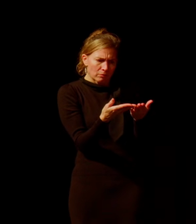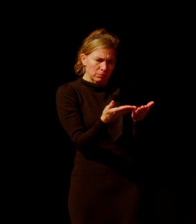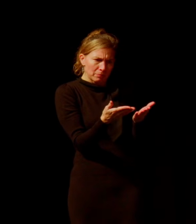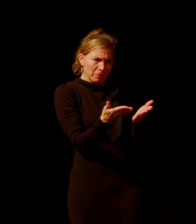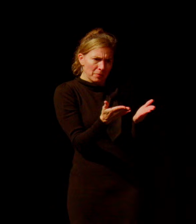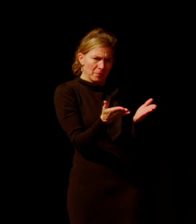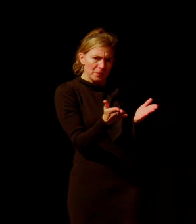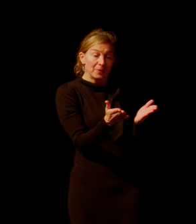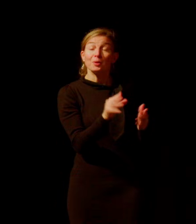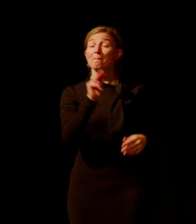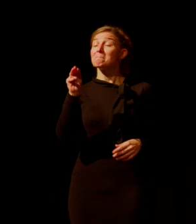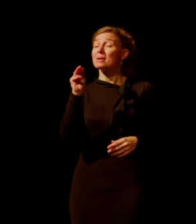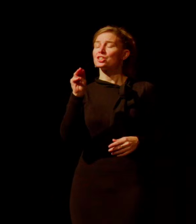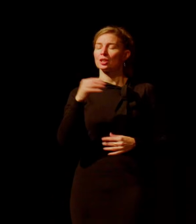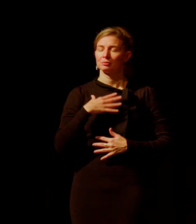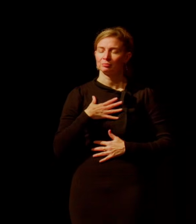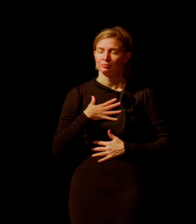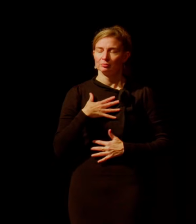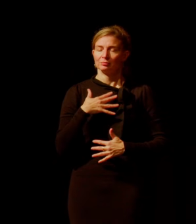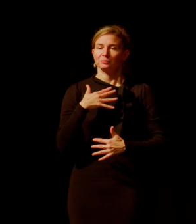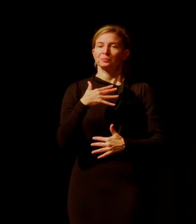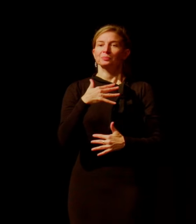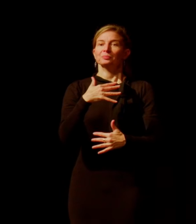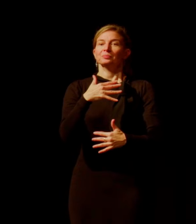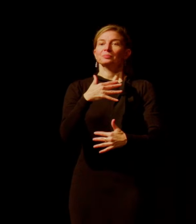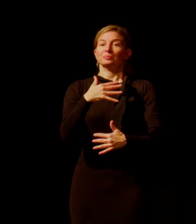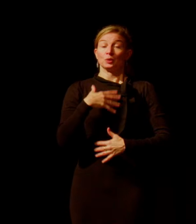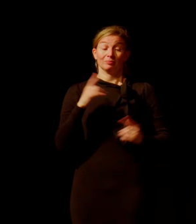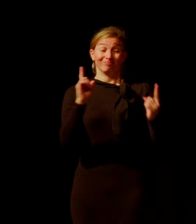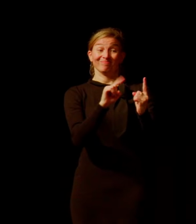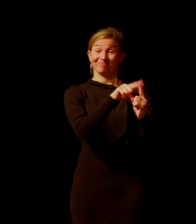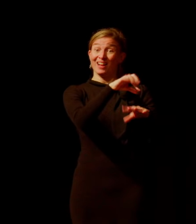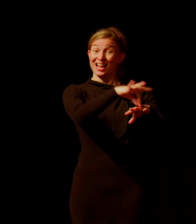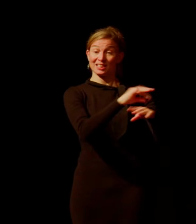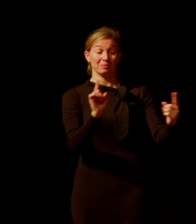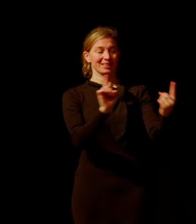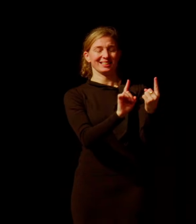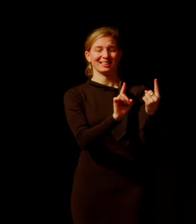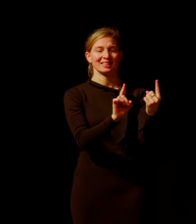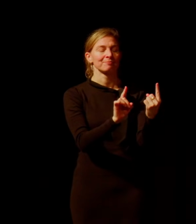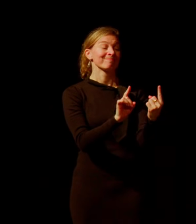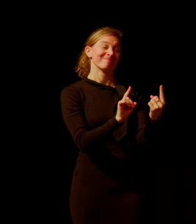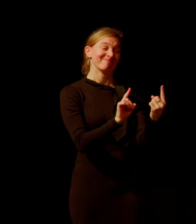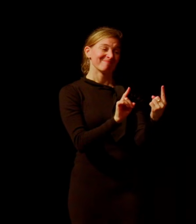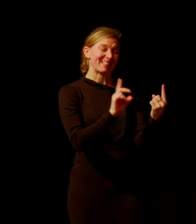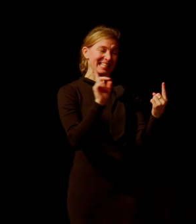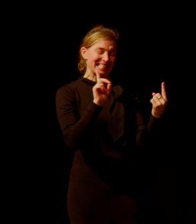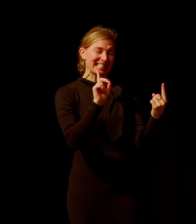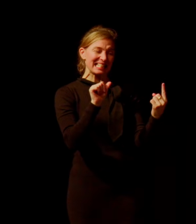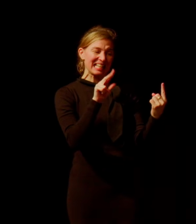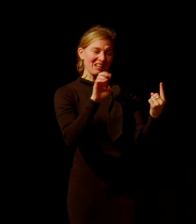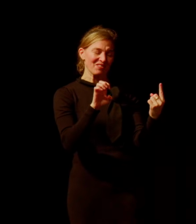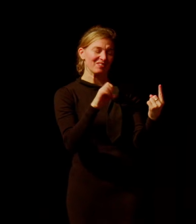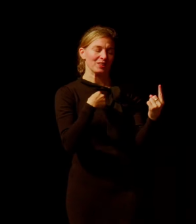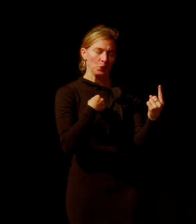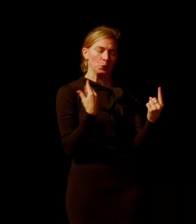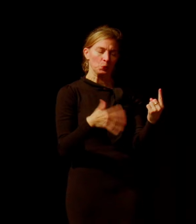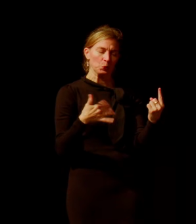(Inhales) “Dave, there’s something I need to tell you, something that’s really hard to say.